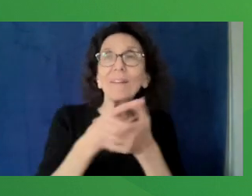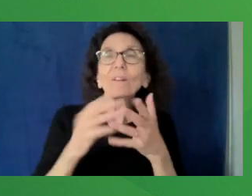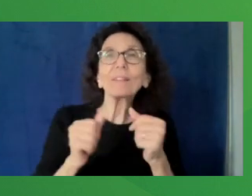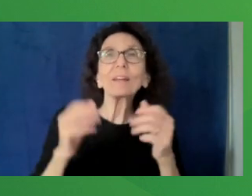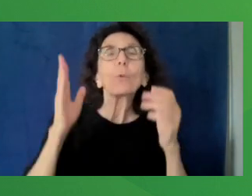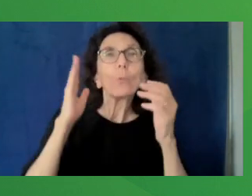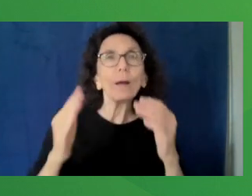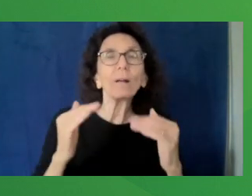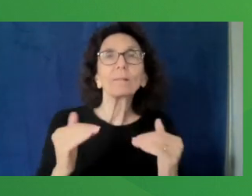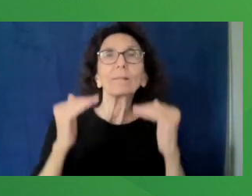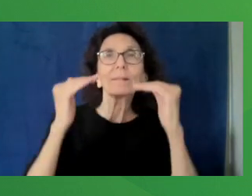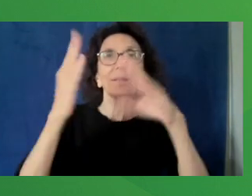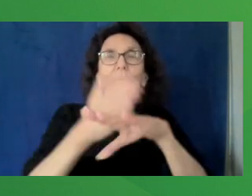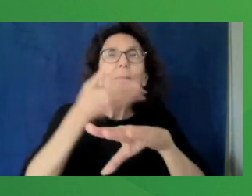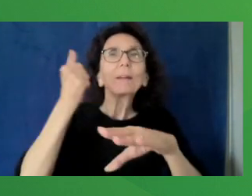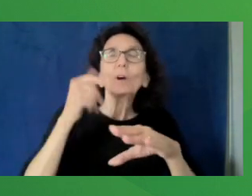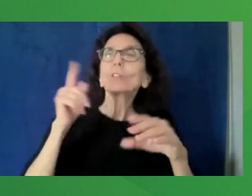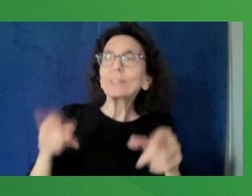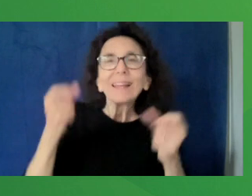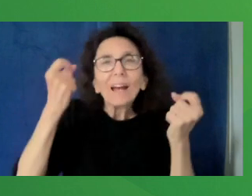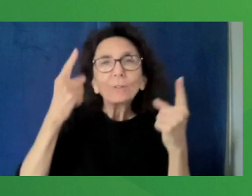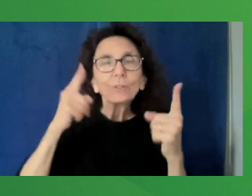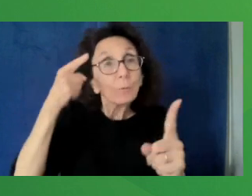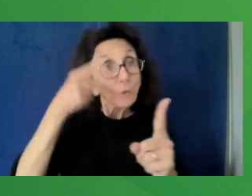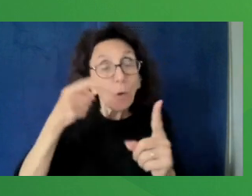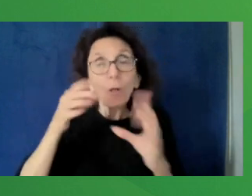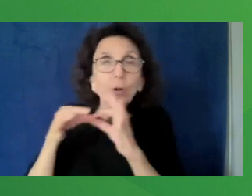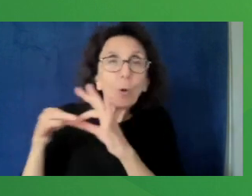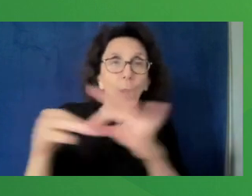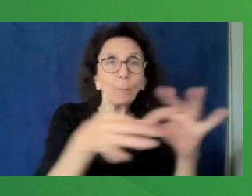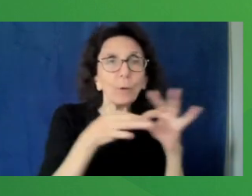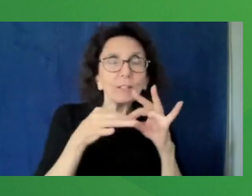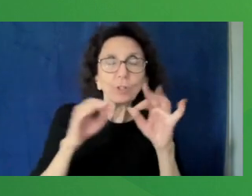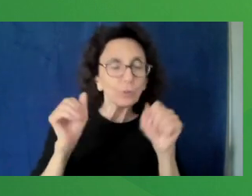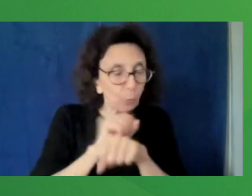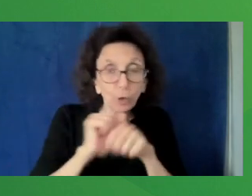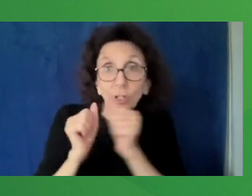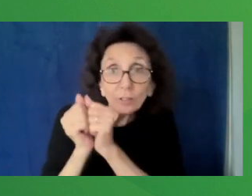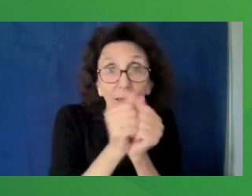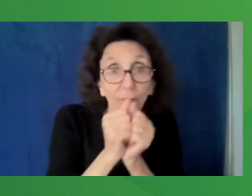really had this sense of cooperation of coming together, of working together. Next slide. Please.